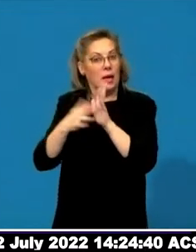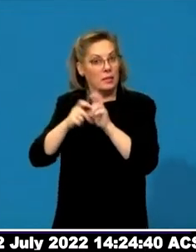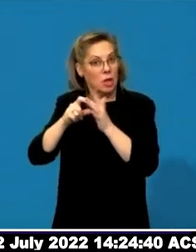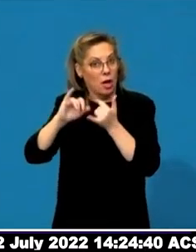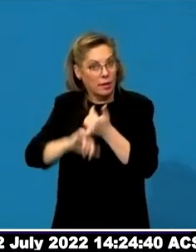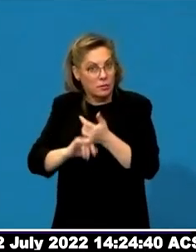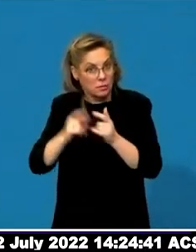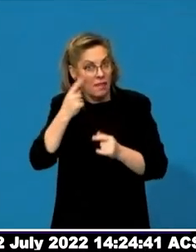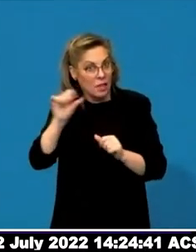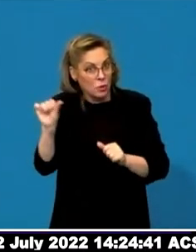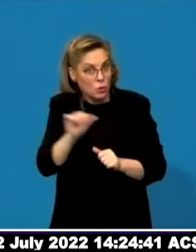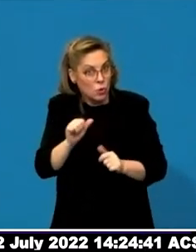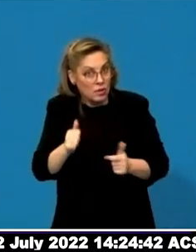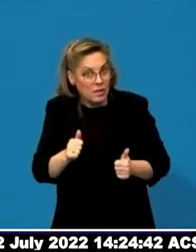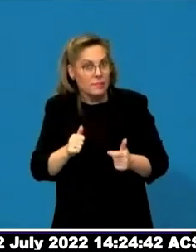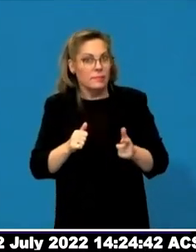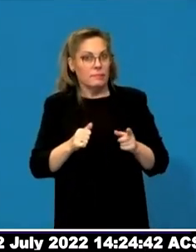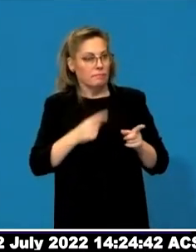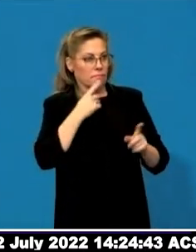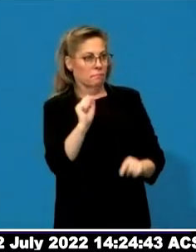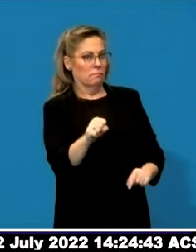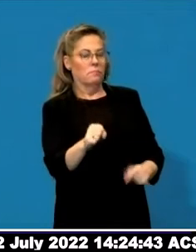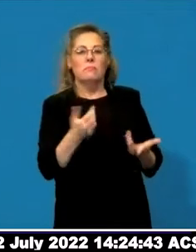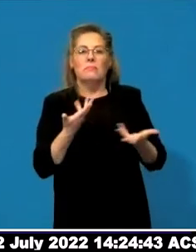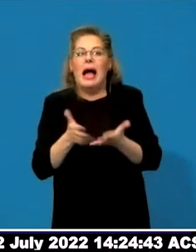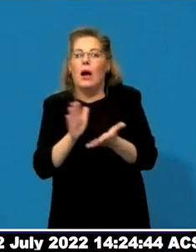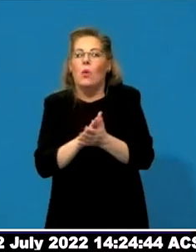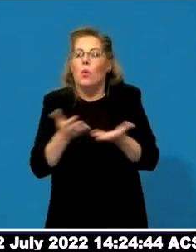COMMISSIONER McEWIN: And what would that look like? Do you want to -